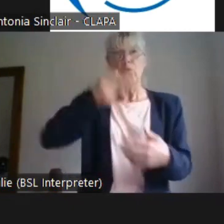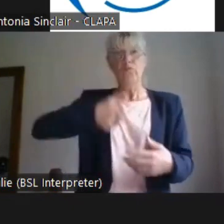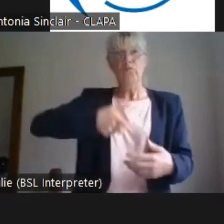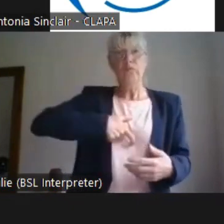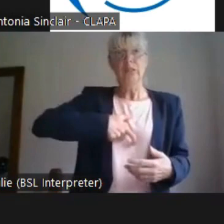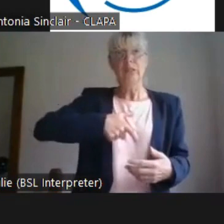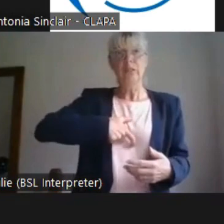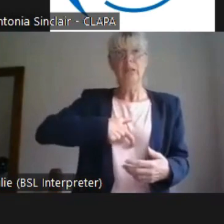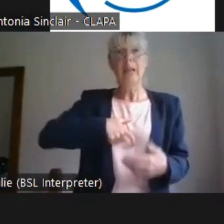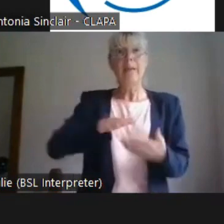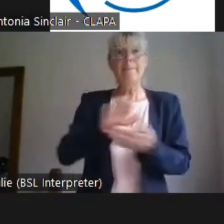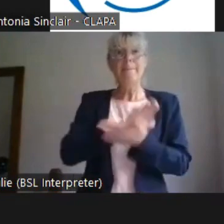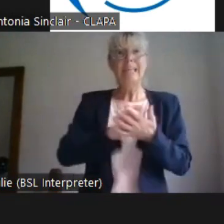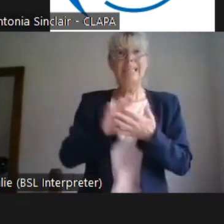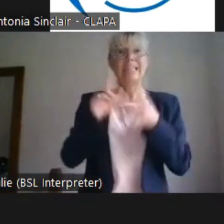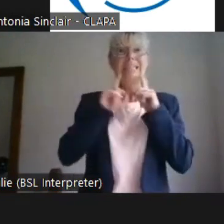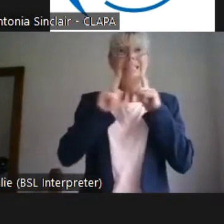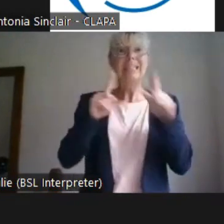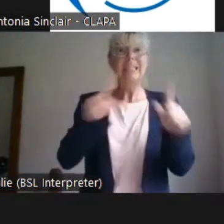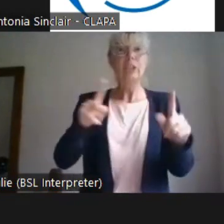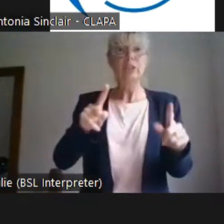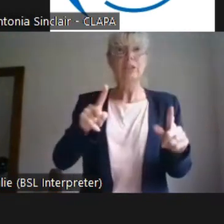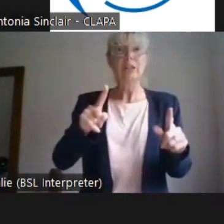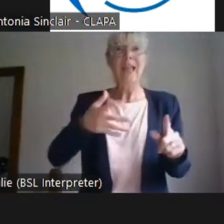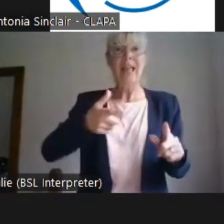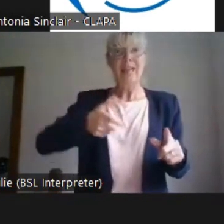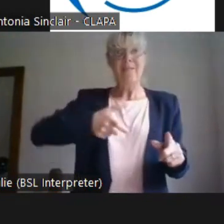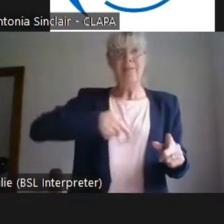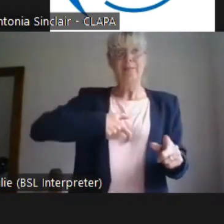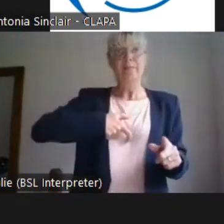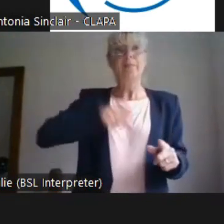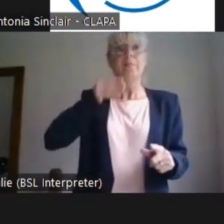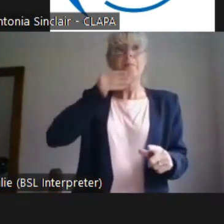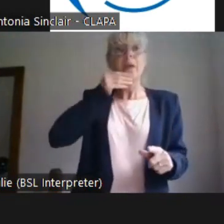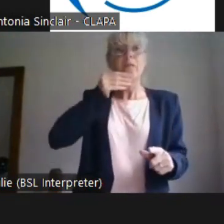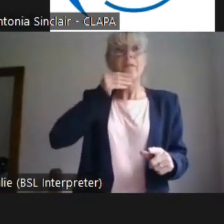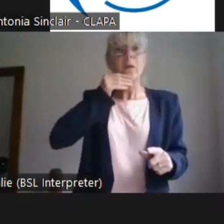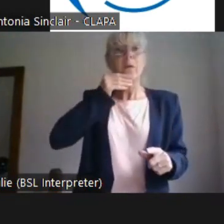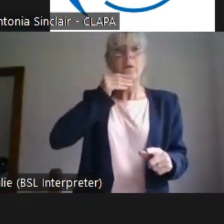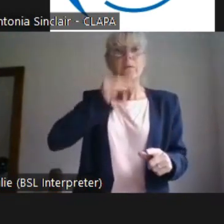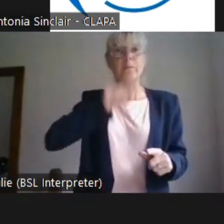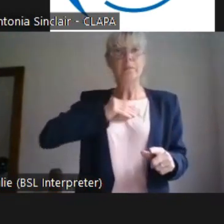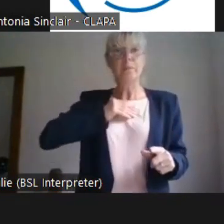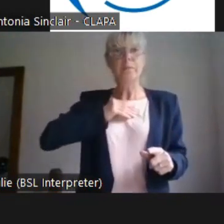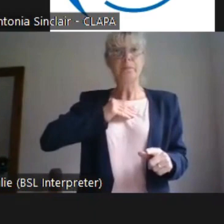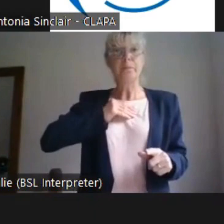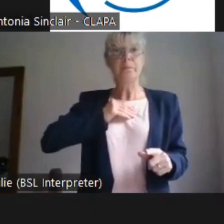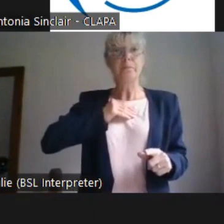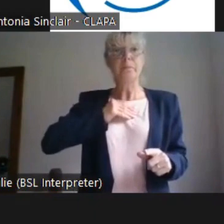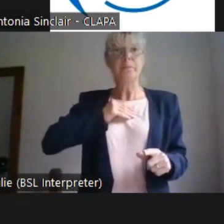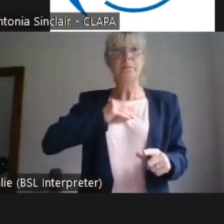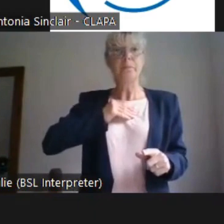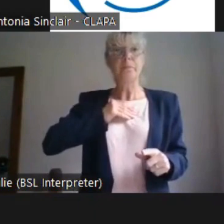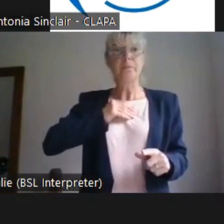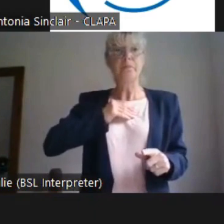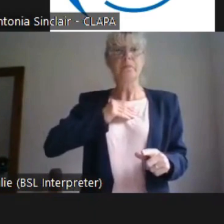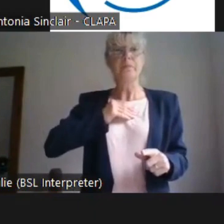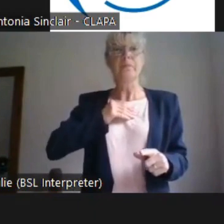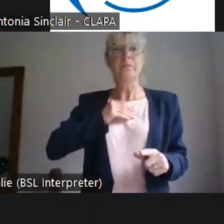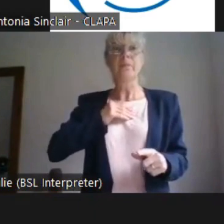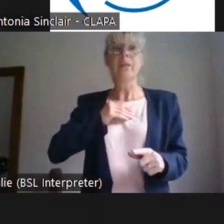teacher has like a microphone box and and there's often a little plug-in that plugs into the bottom